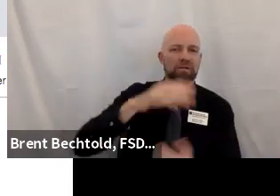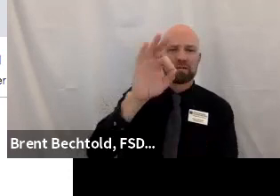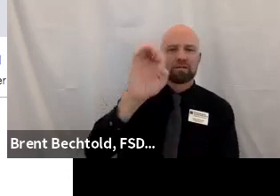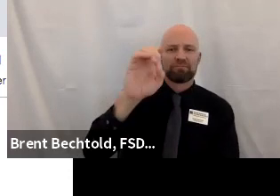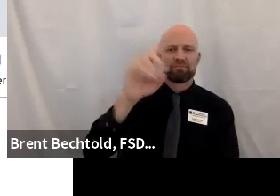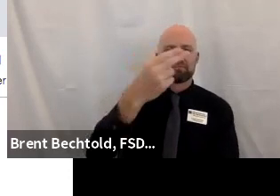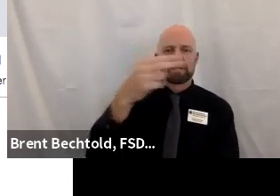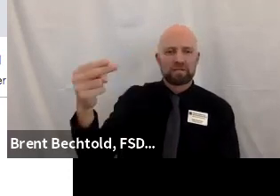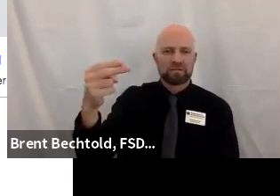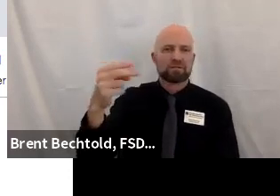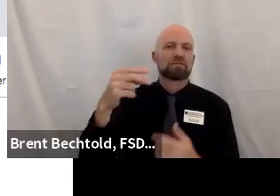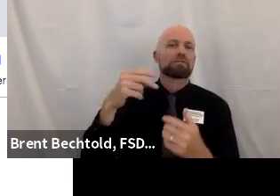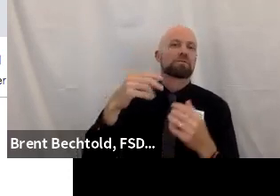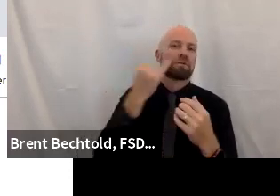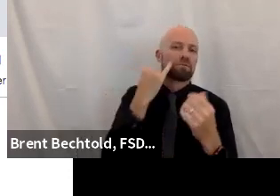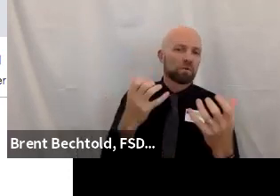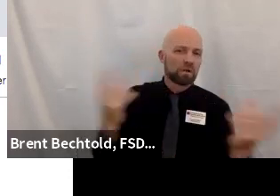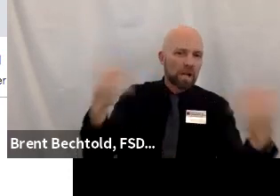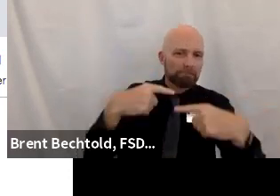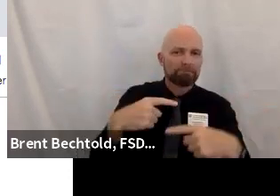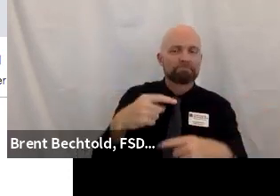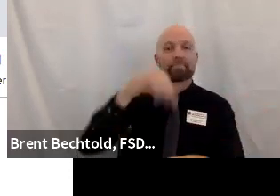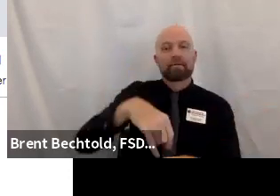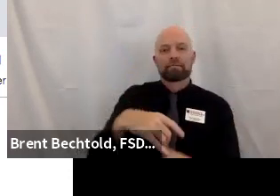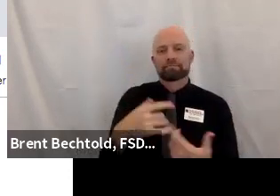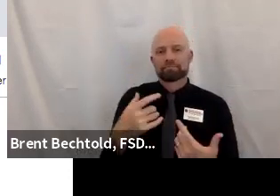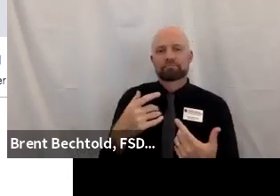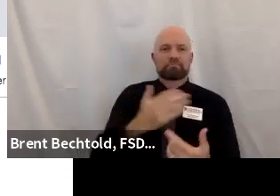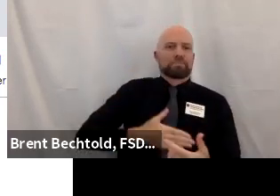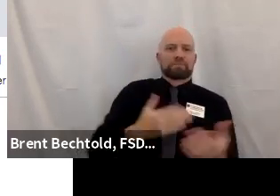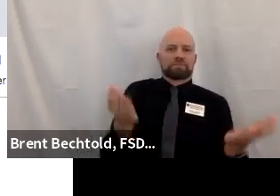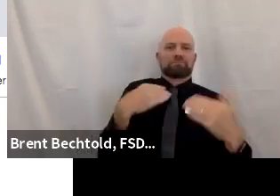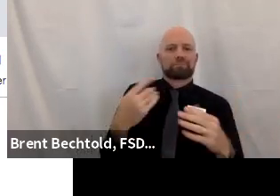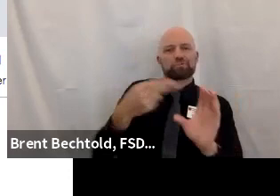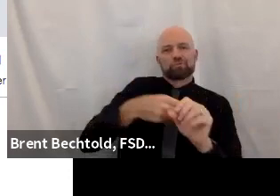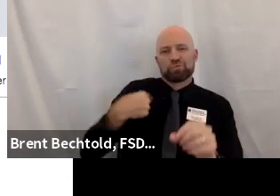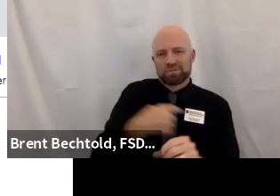We will do this presentation again at the FEDHH Conference,